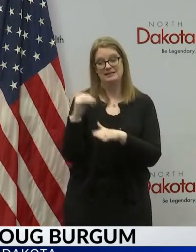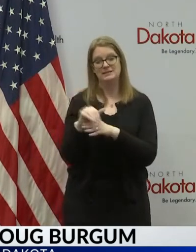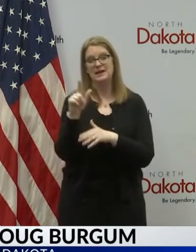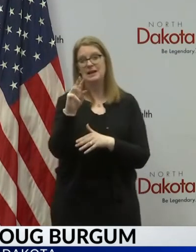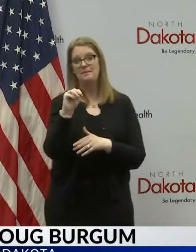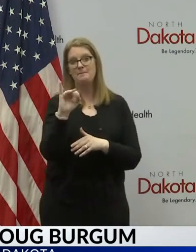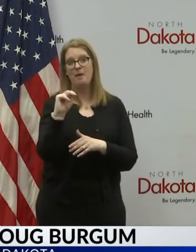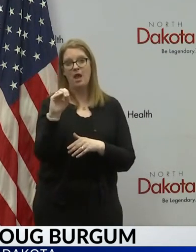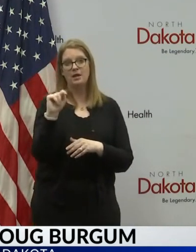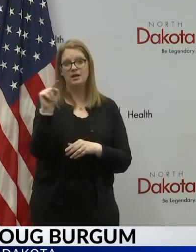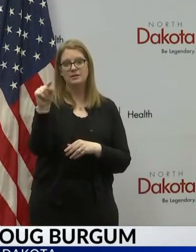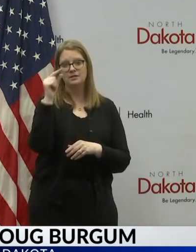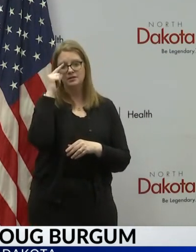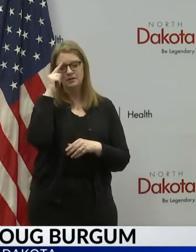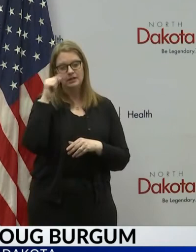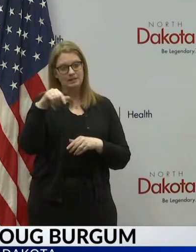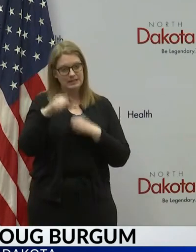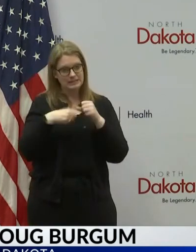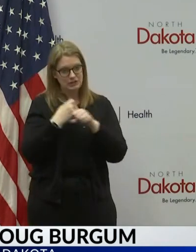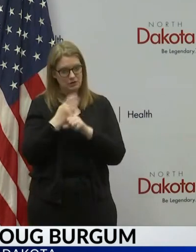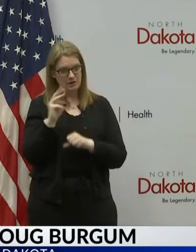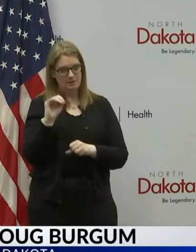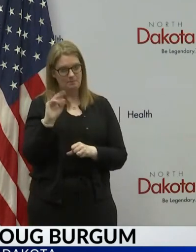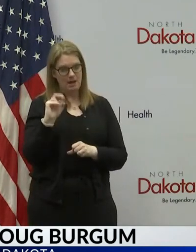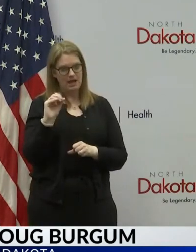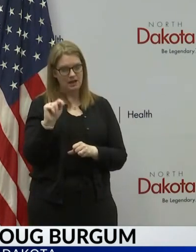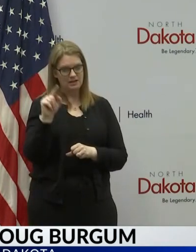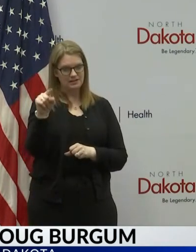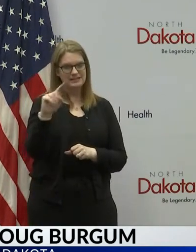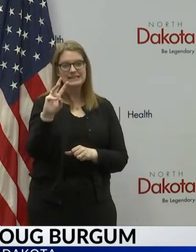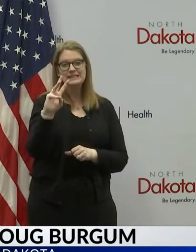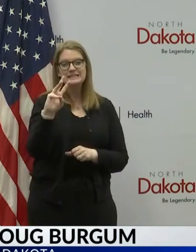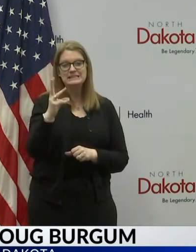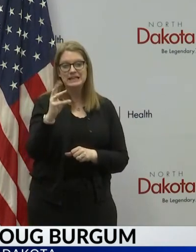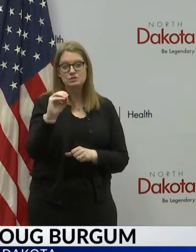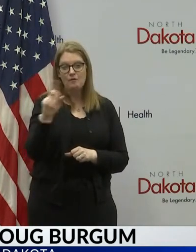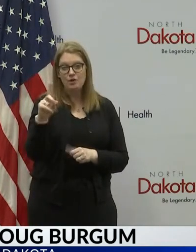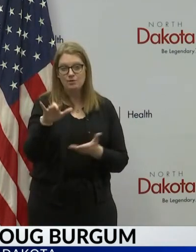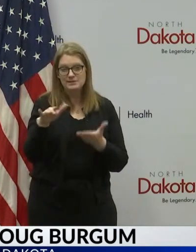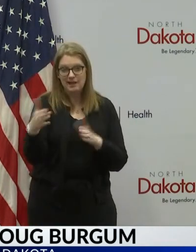HEALTH EMERGENCY RIGHT NOW. BUT IT'S REPORTED LAST NIGHT IN